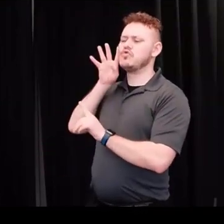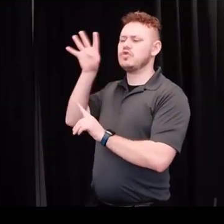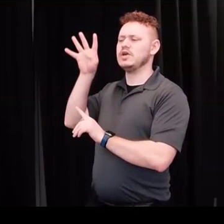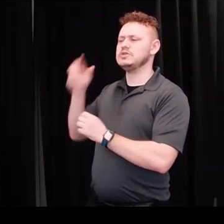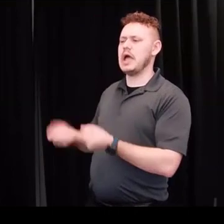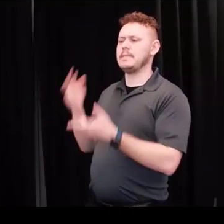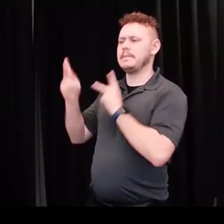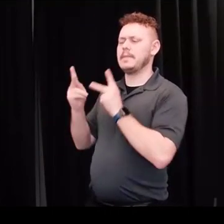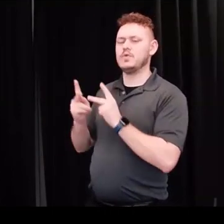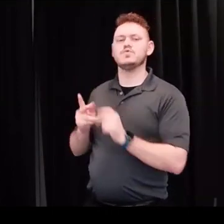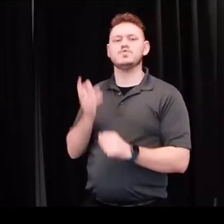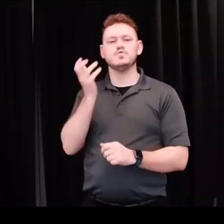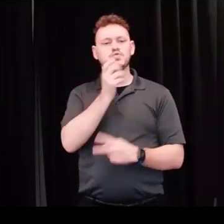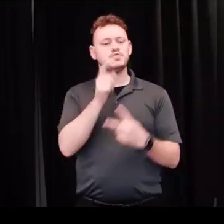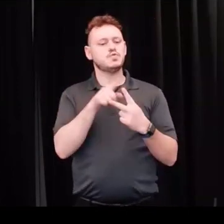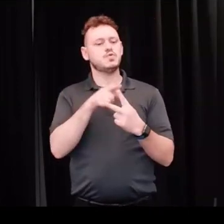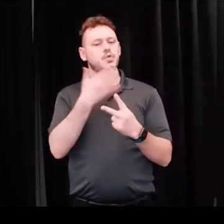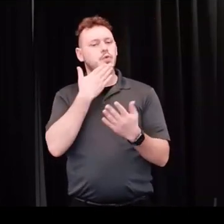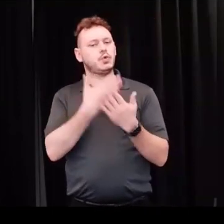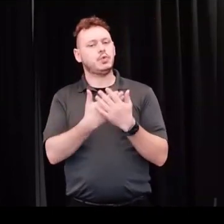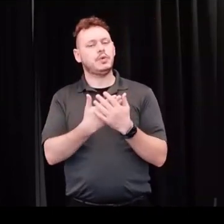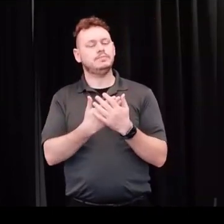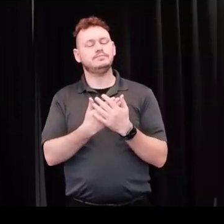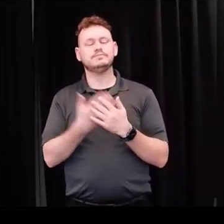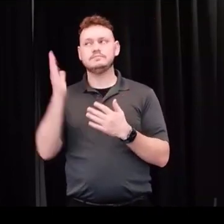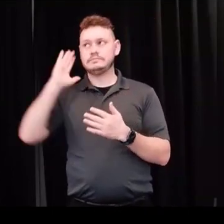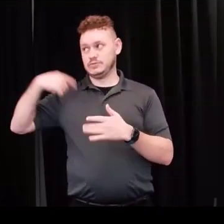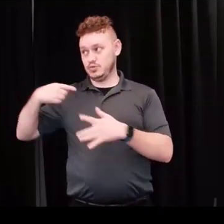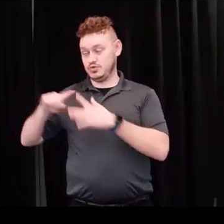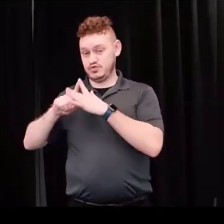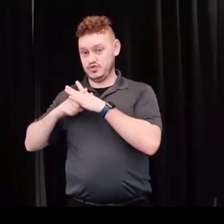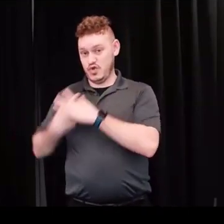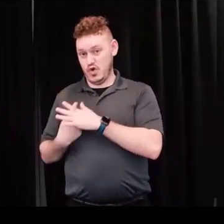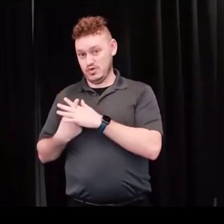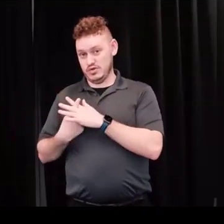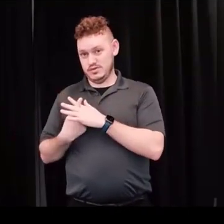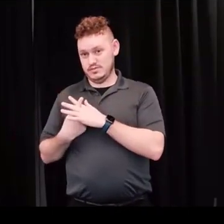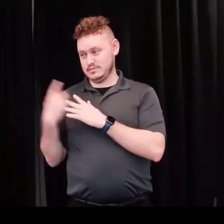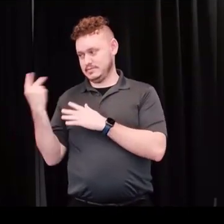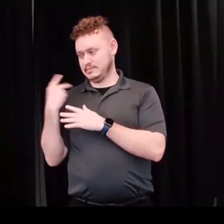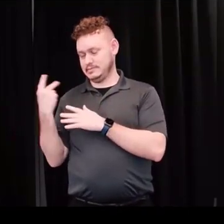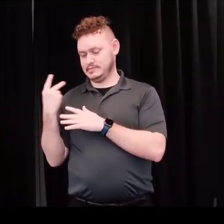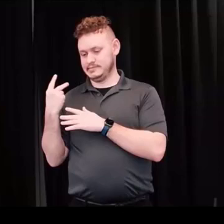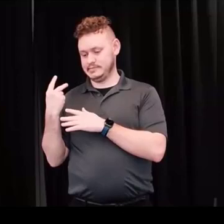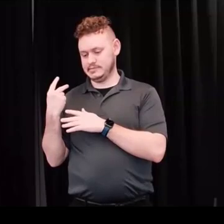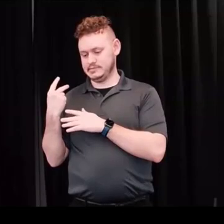Oh, that's a good one. So when we started this initially, when Lindsay and I were developing